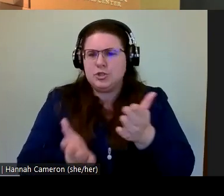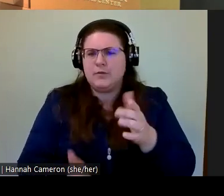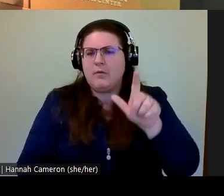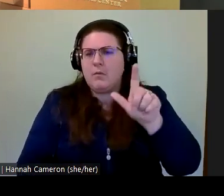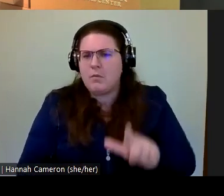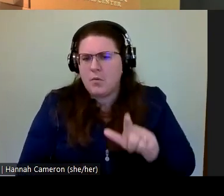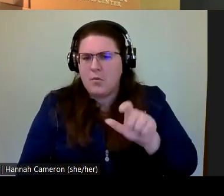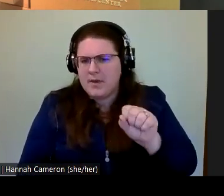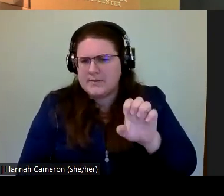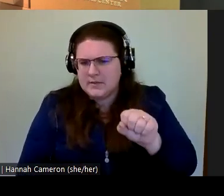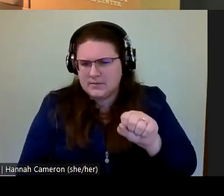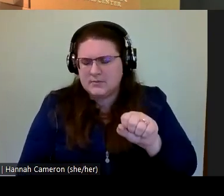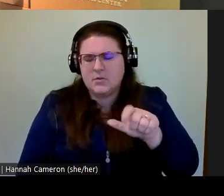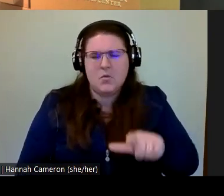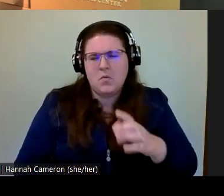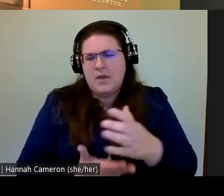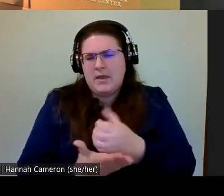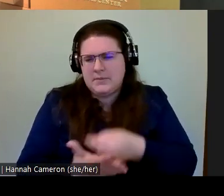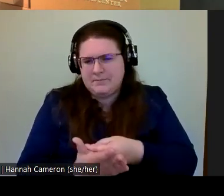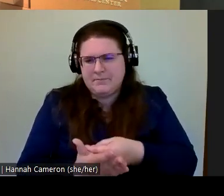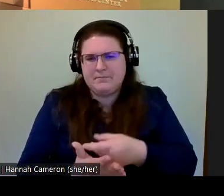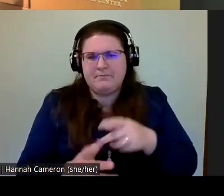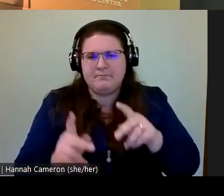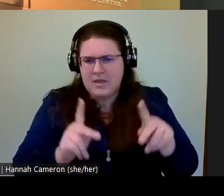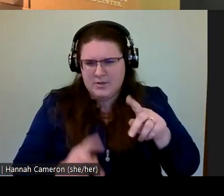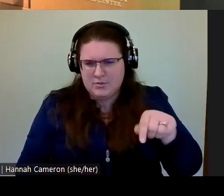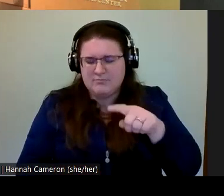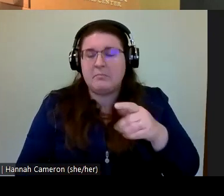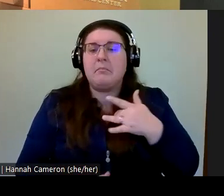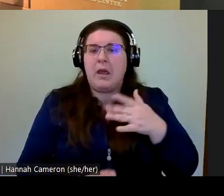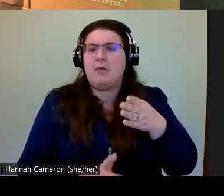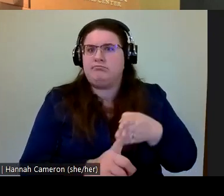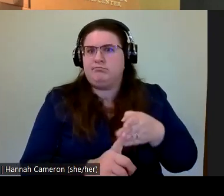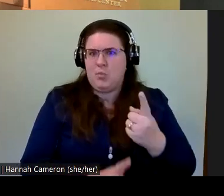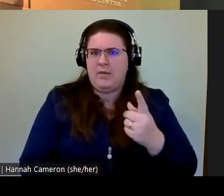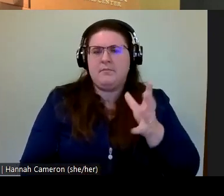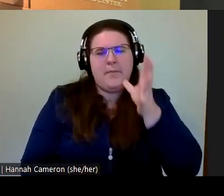they had a program that served essentially a lot of low-income mothers uh and so we said a